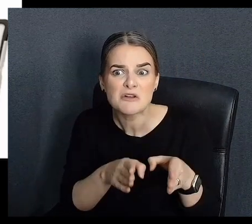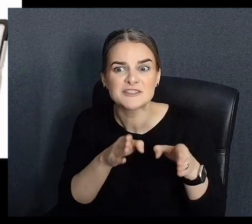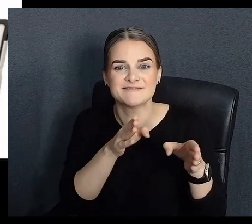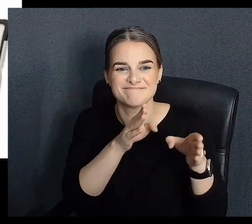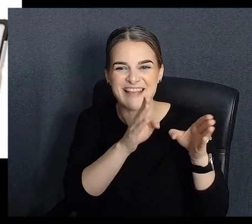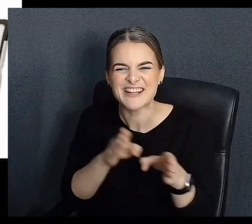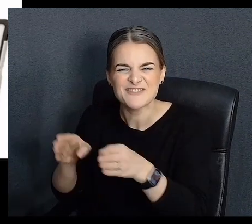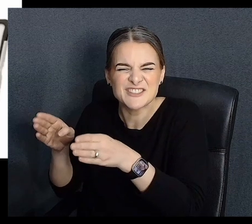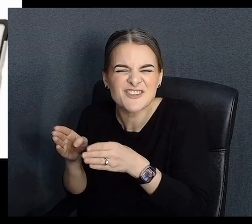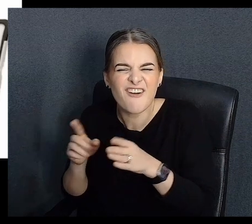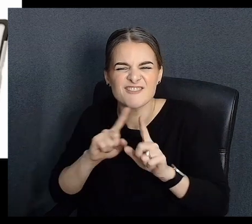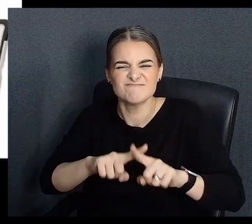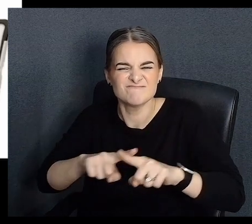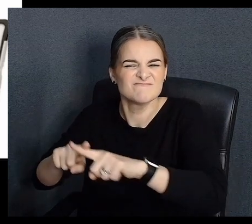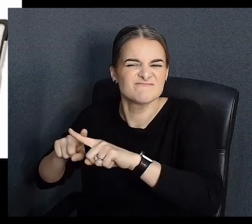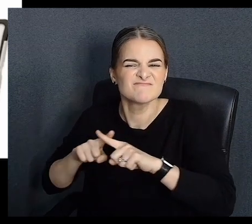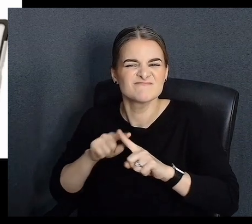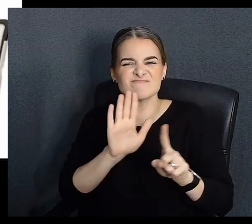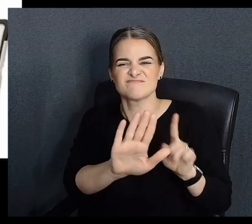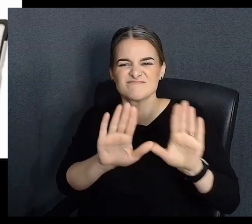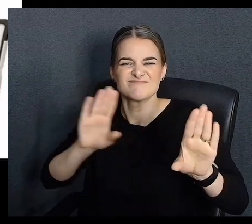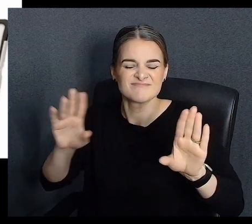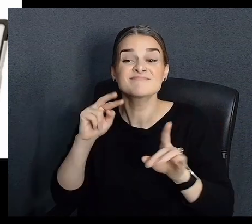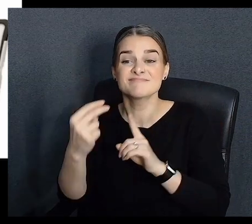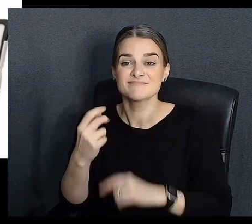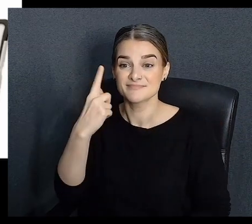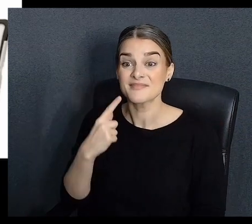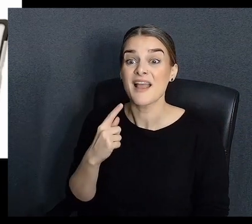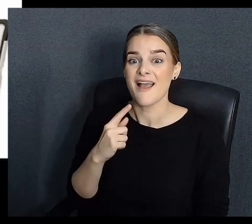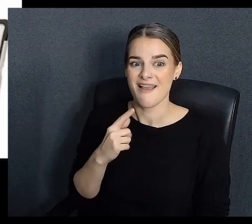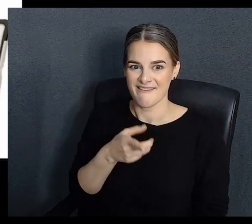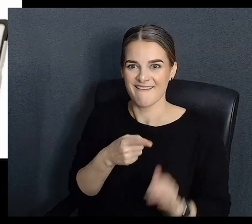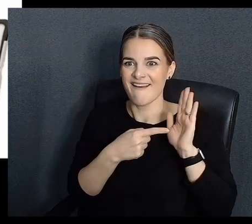So here on the slide, we do have an example of a light tech paper based system.